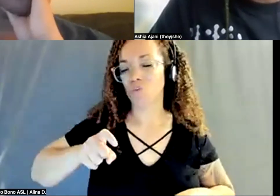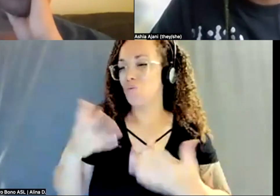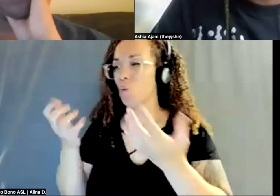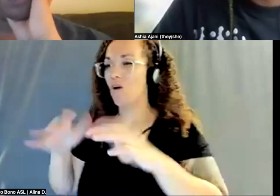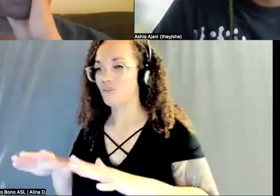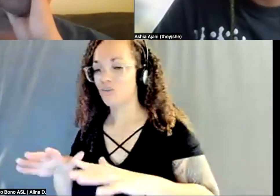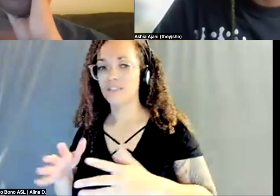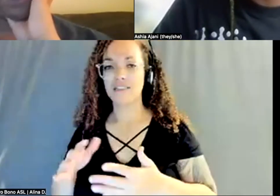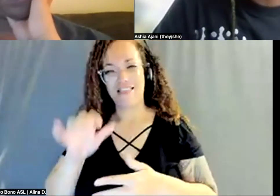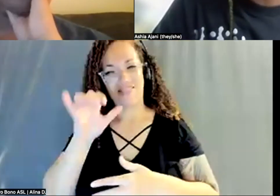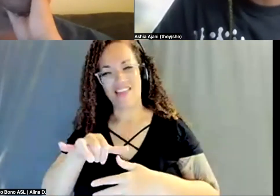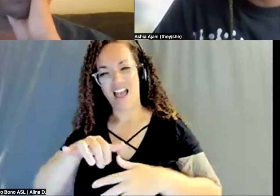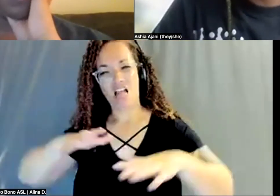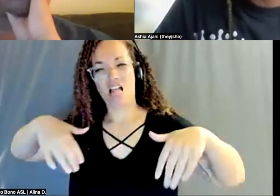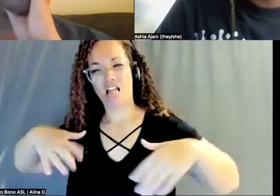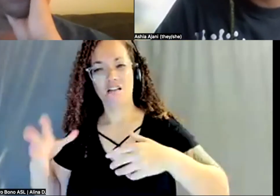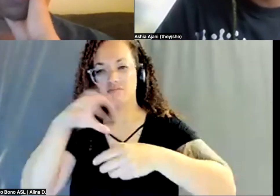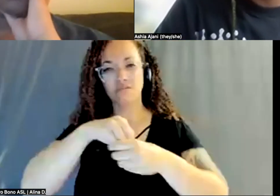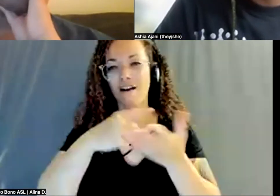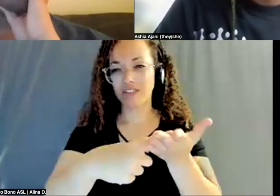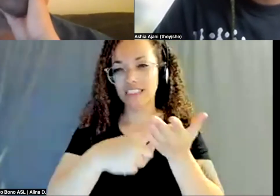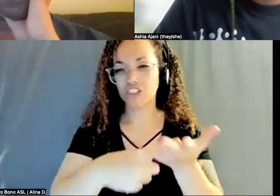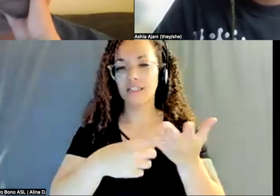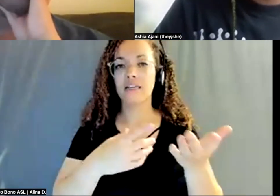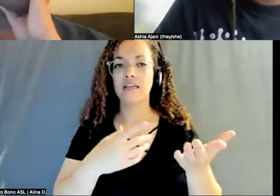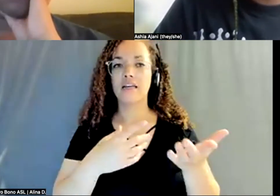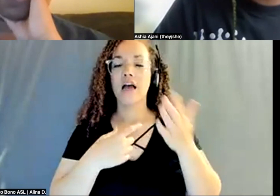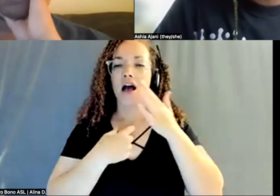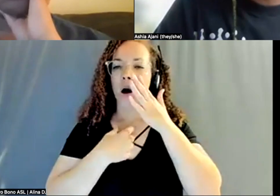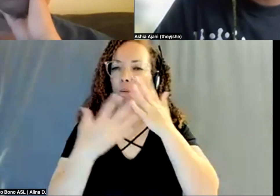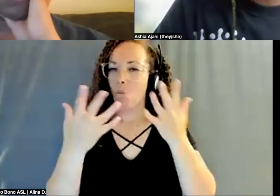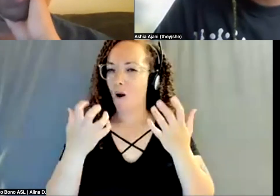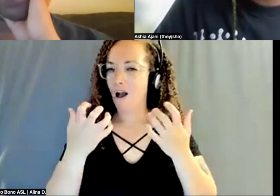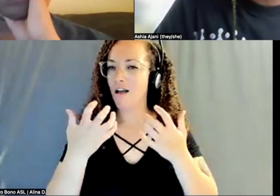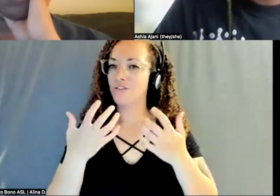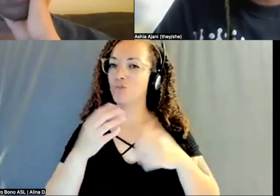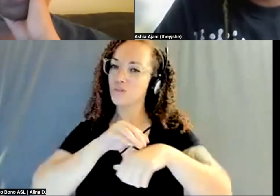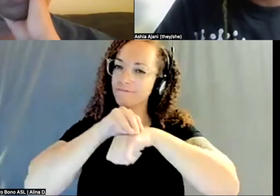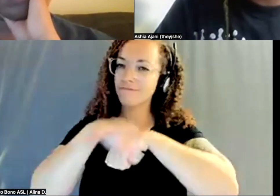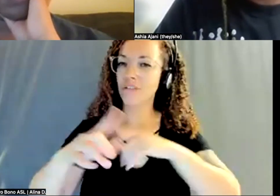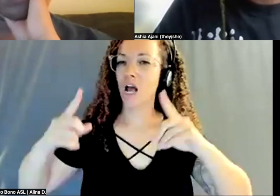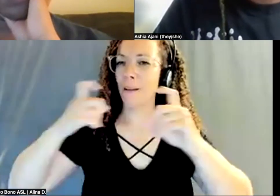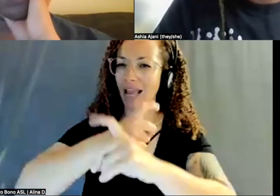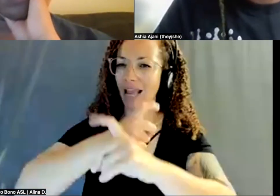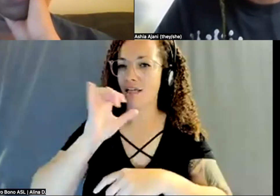And so I really wanted to like sort of complicate this idea of environmentalism. I wanted to kind of